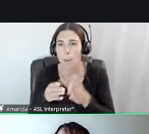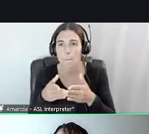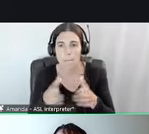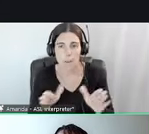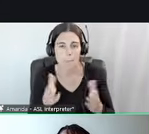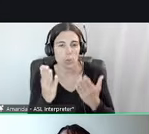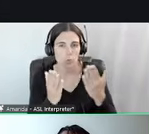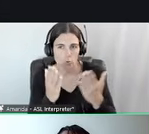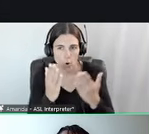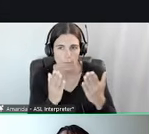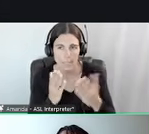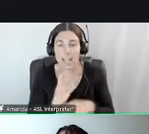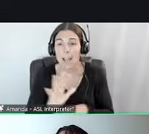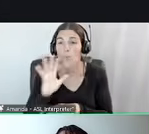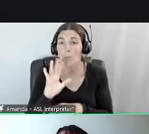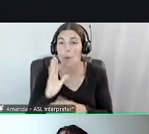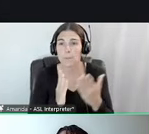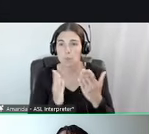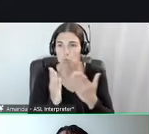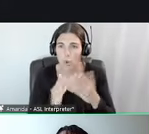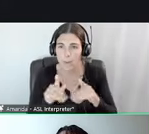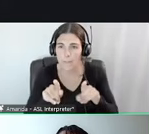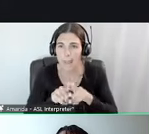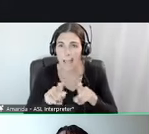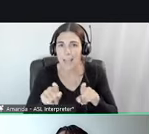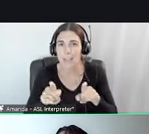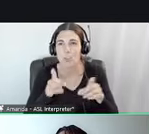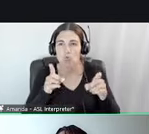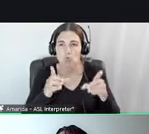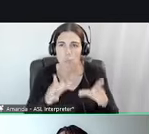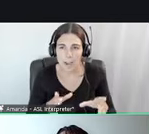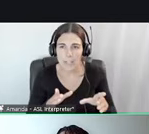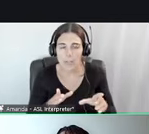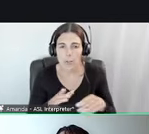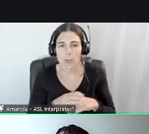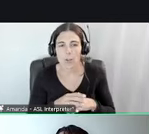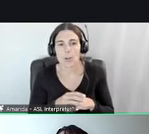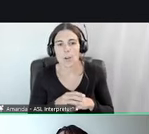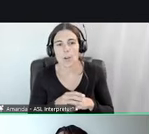having previously served as the director of the North Carolina Department of Information